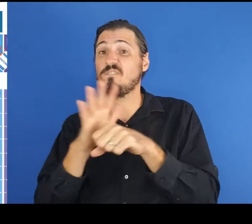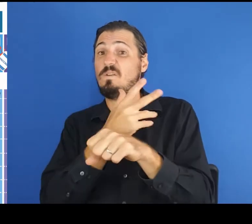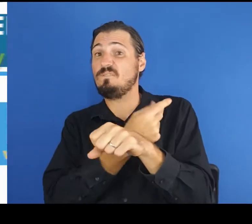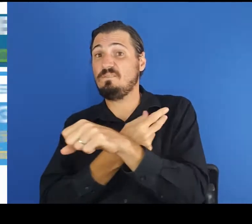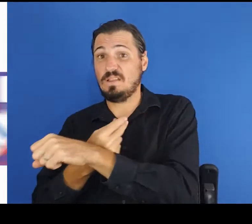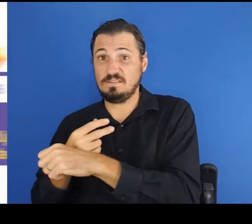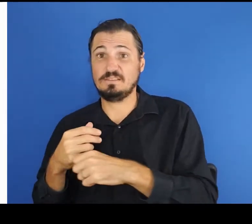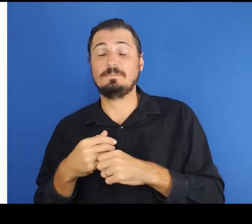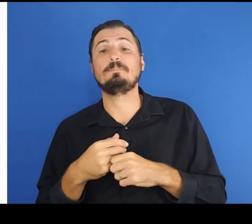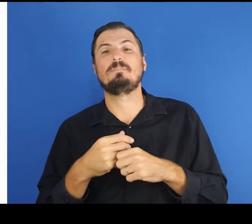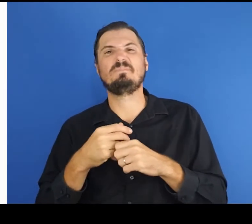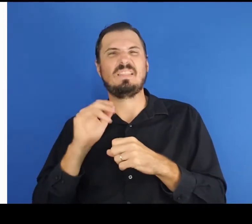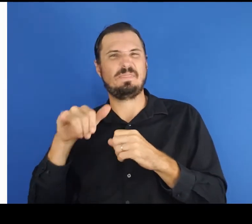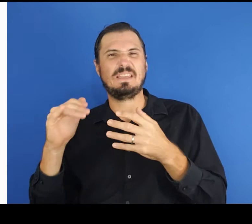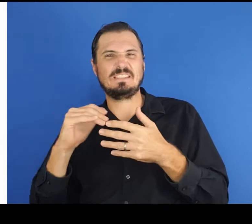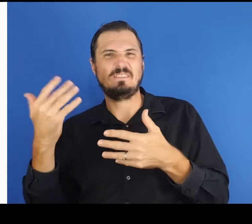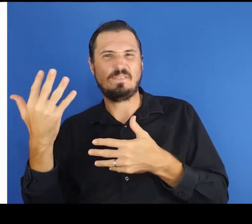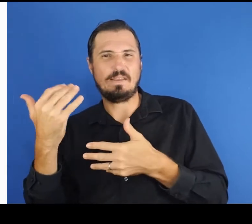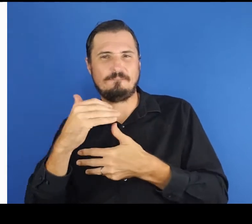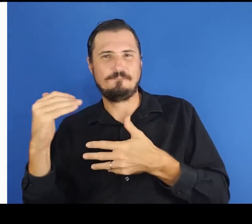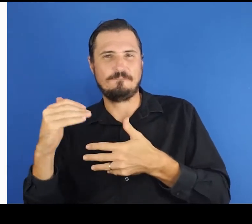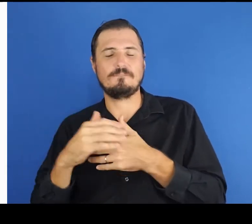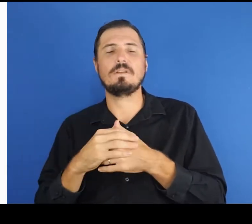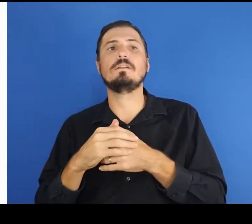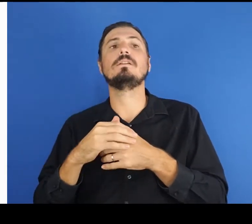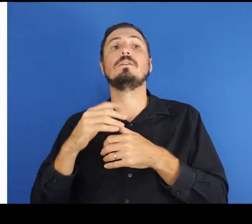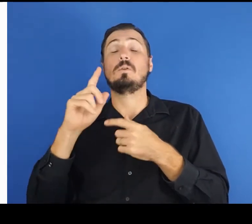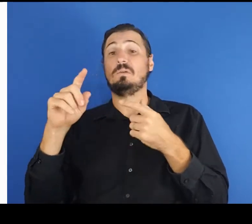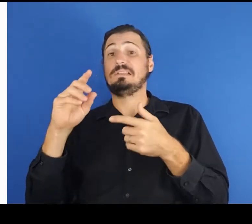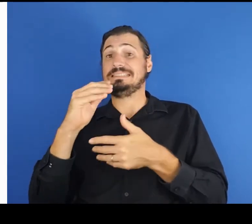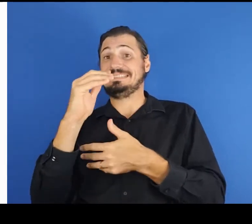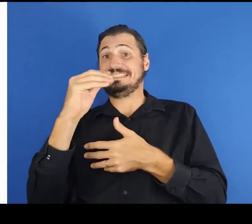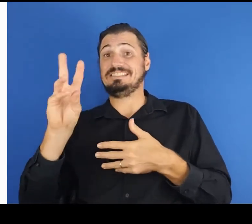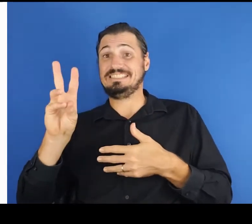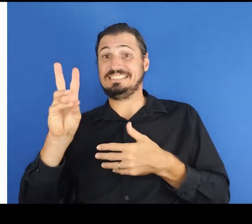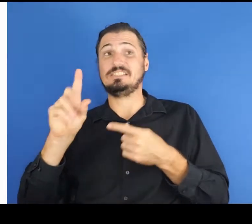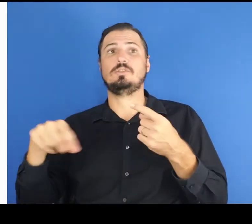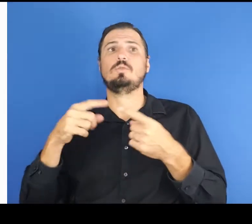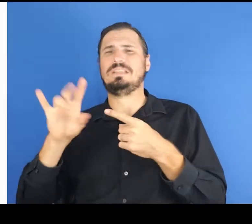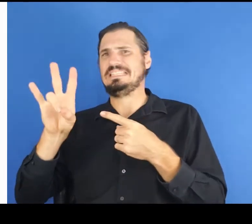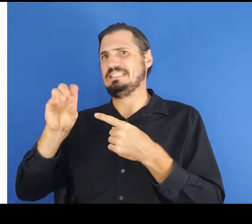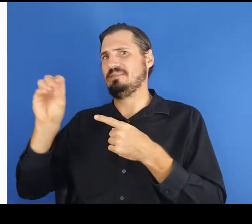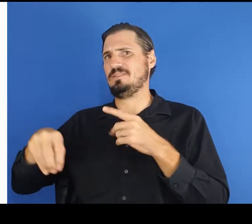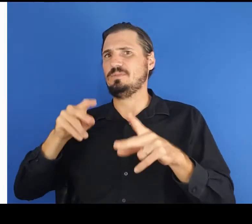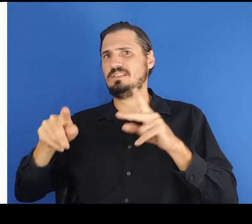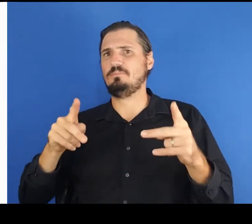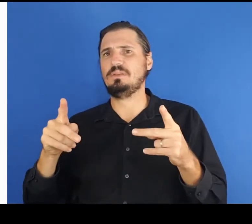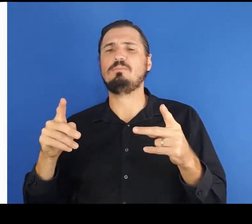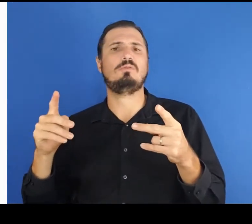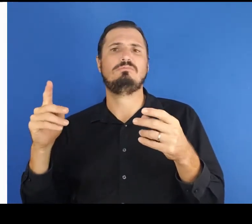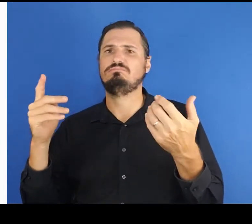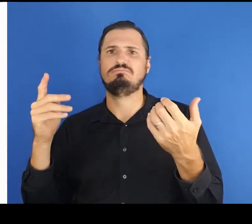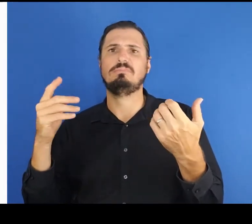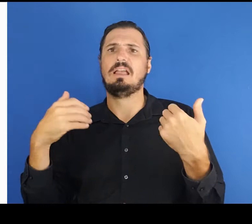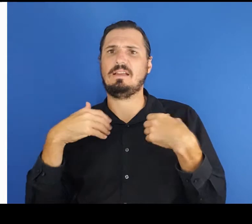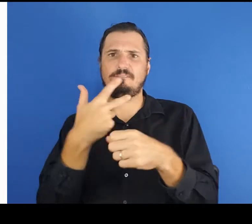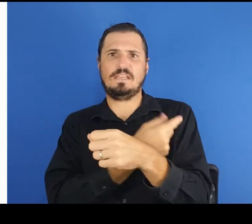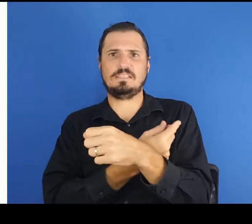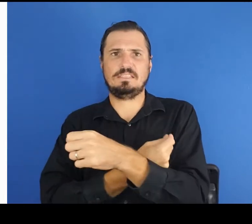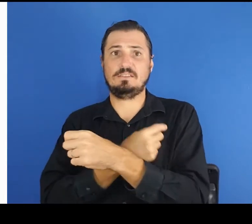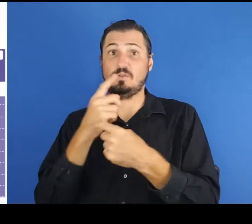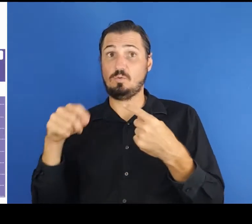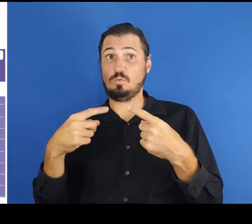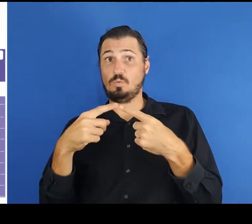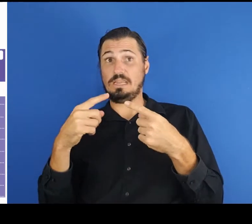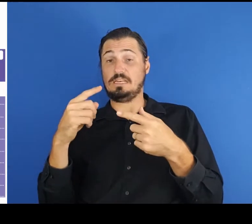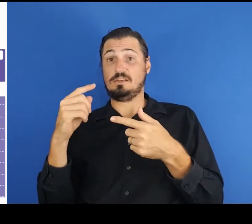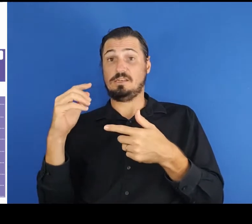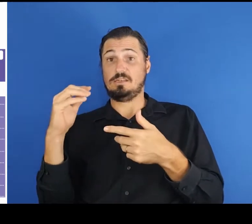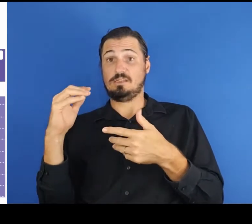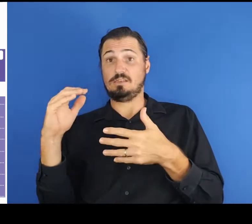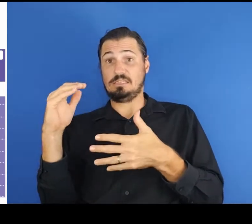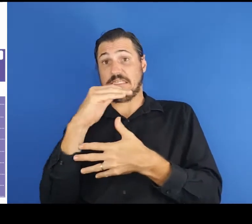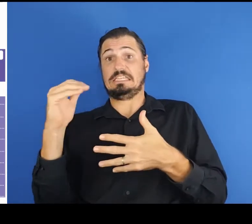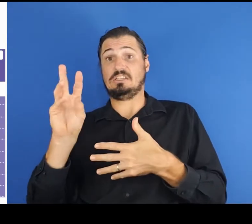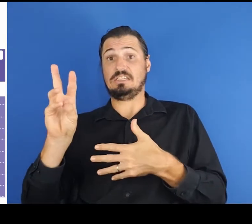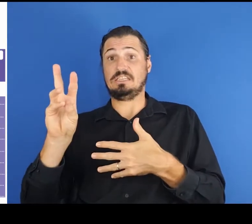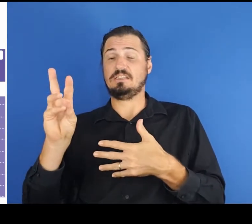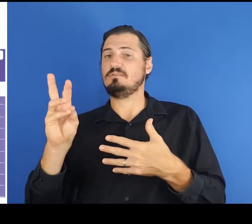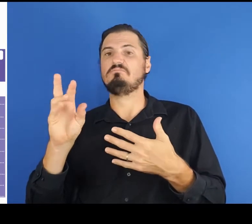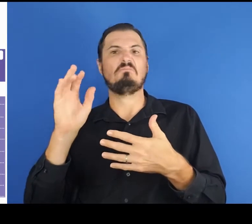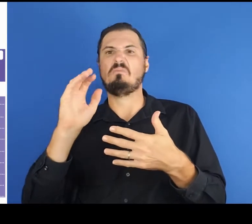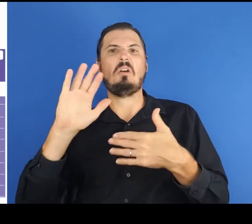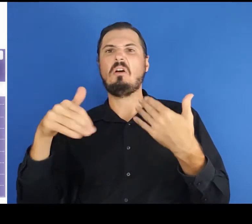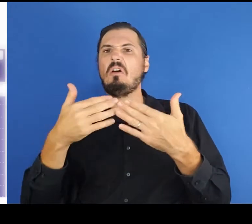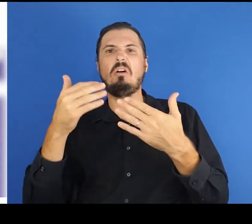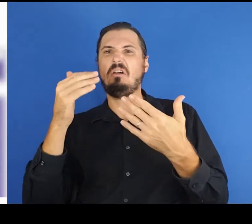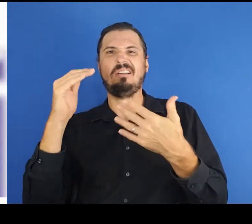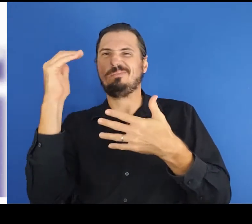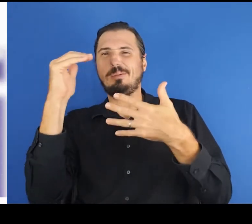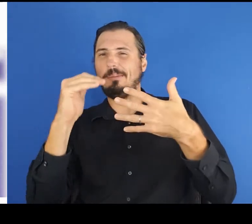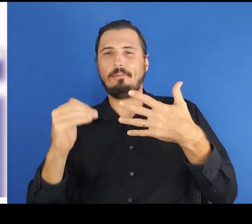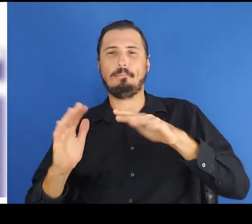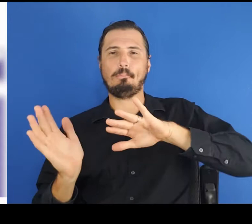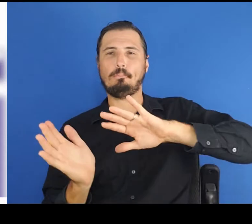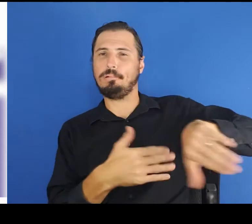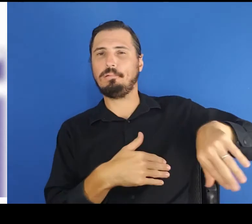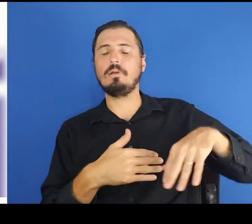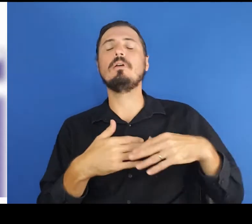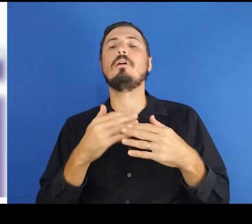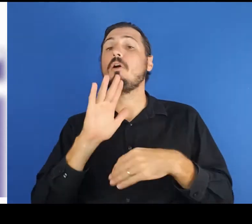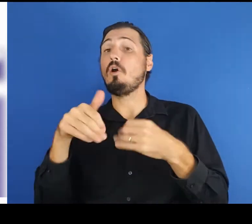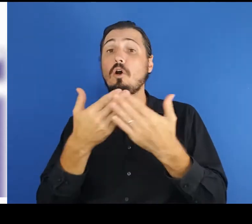Tier 6 comes into effect when 70 percent of residents statewide are fully vaccinated. Once we hit Tier 6, we eliminate the tier structure, and businesses and activities can resume normal